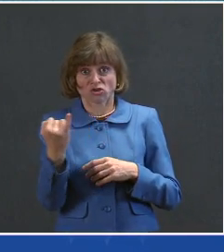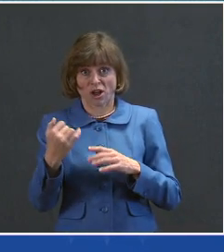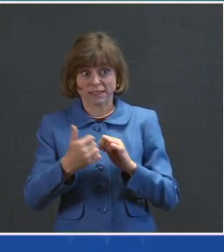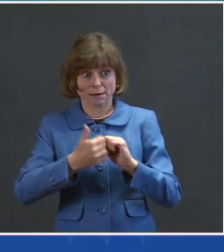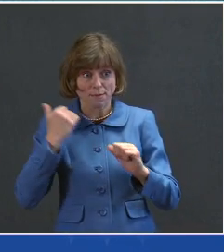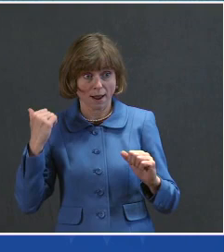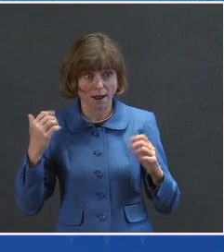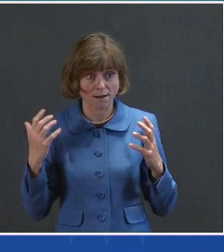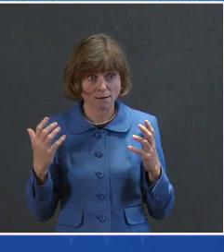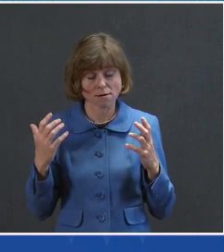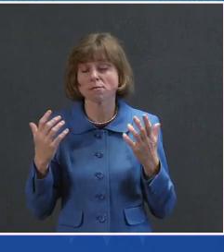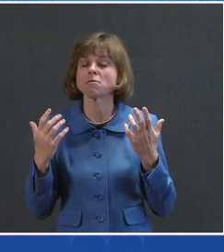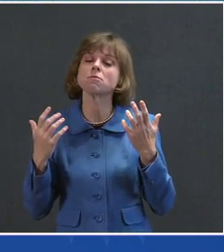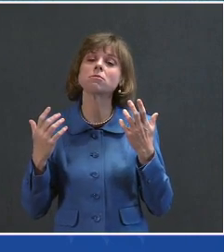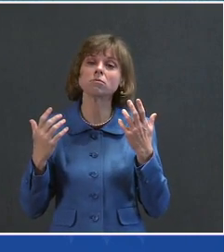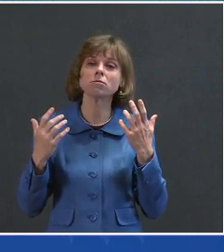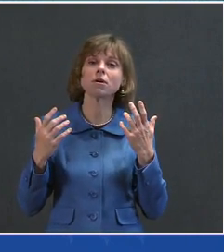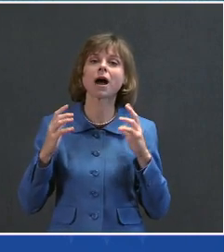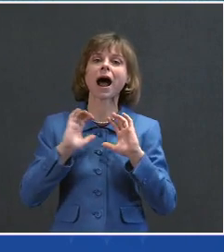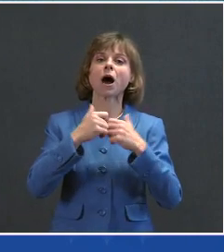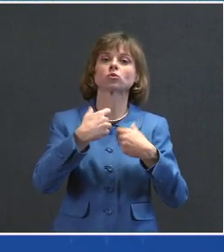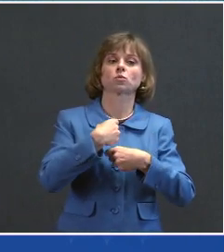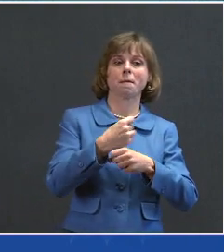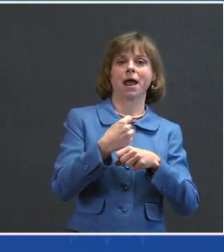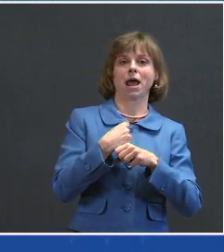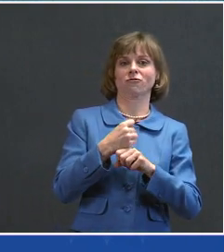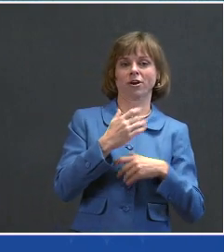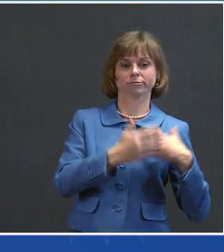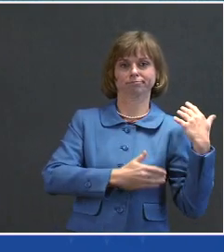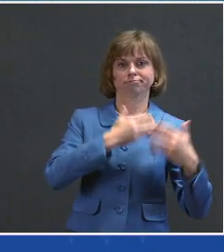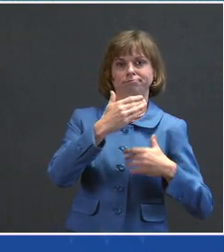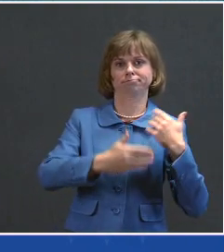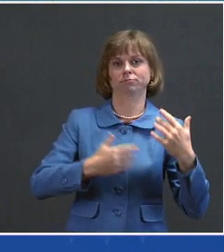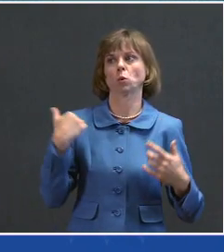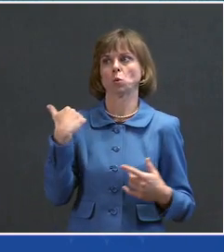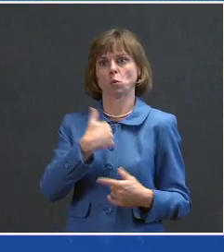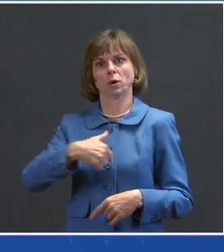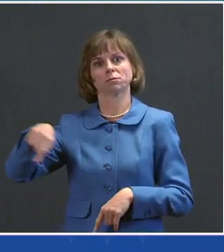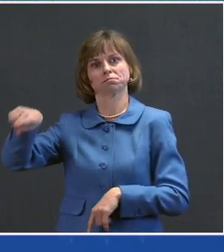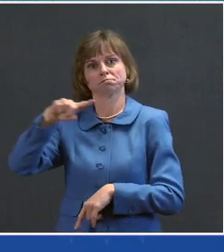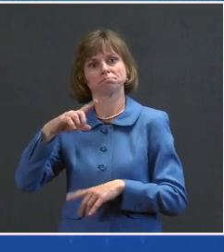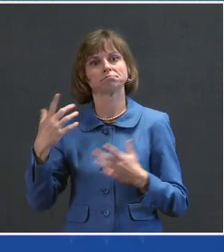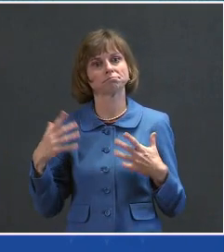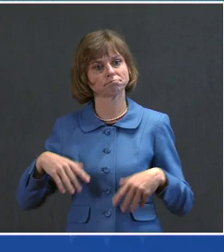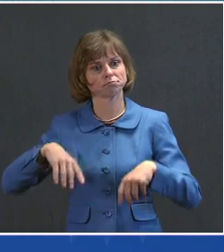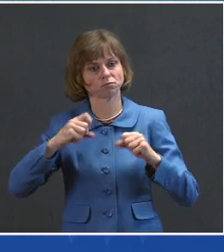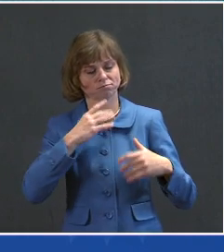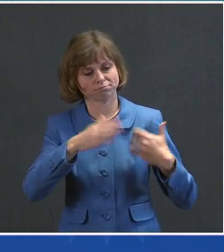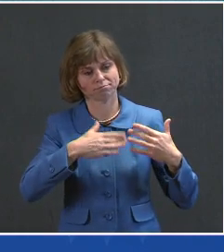in the manufacturing steps and efforts, we took steps to ensure we could expedite that